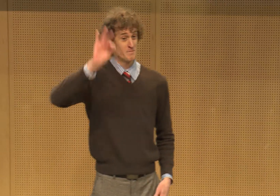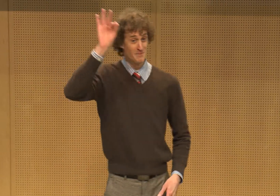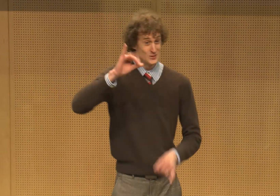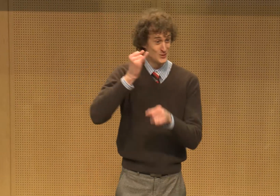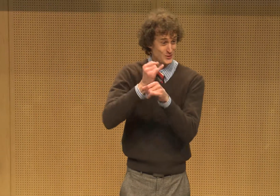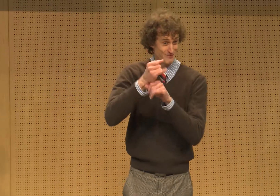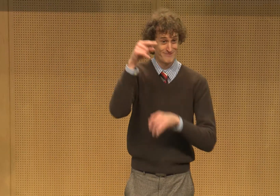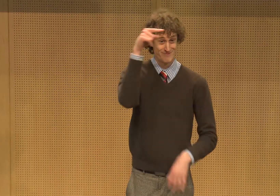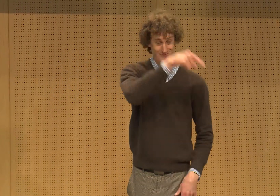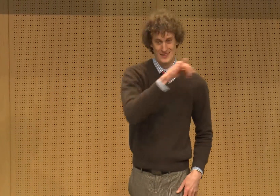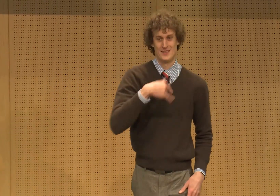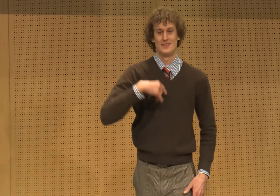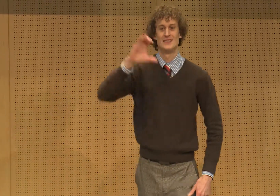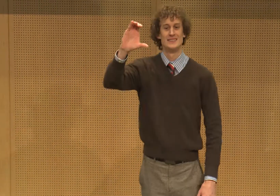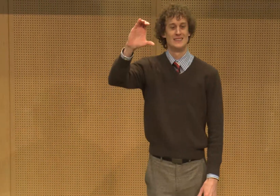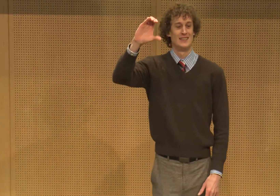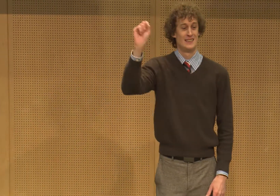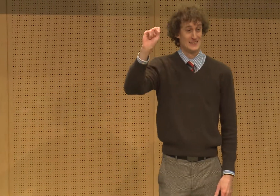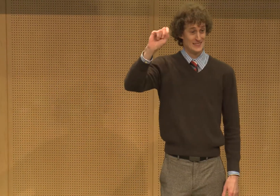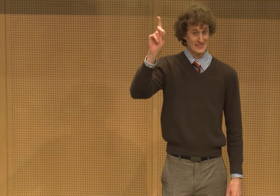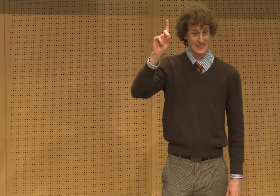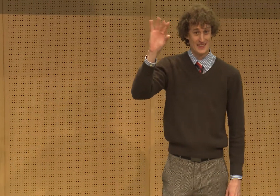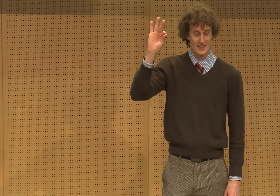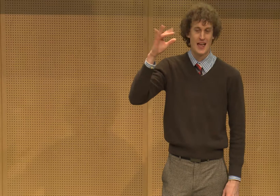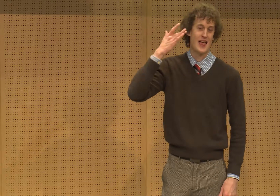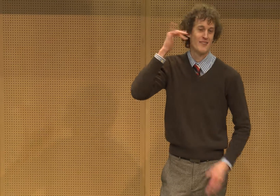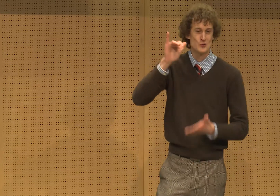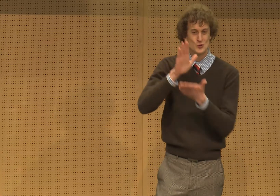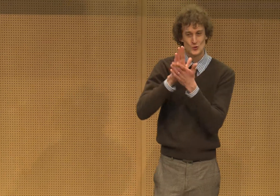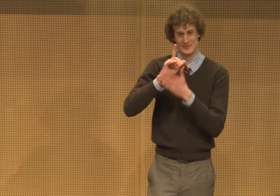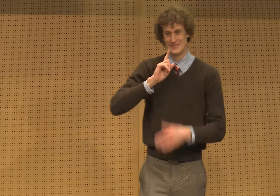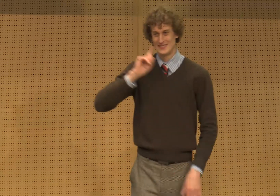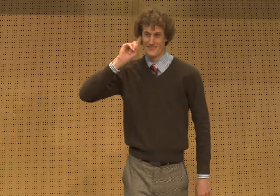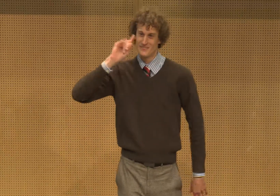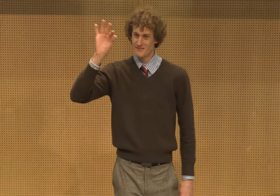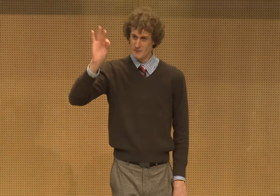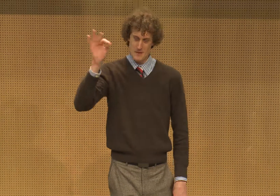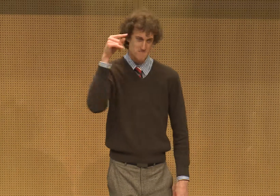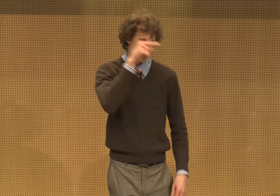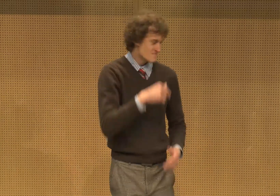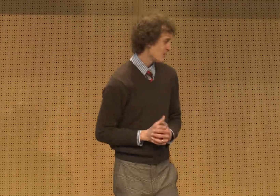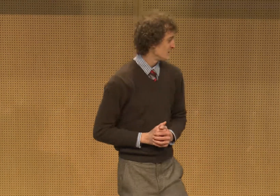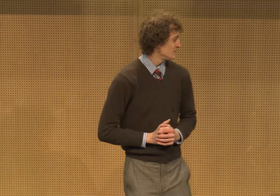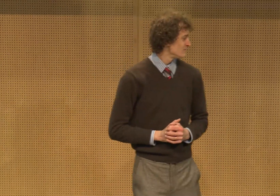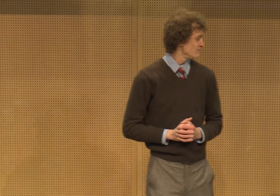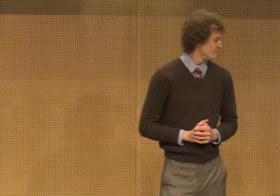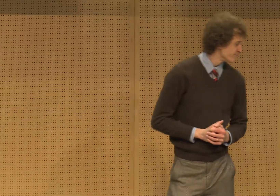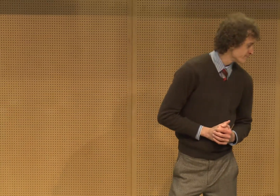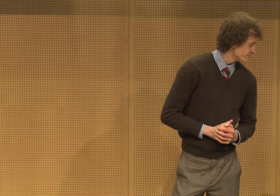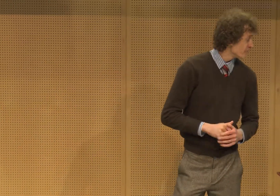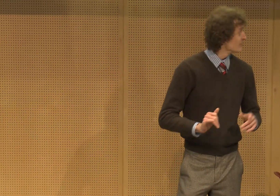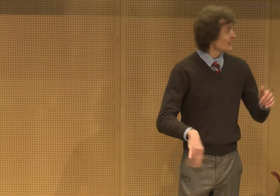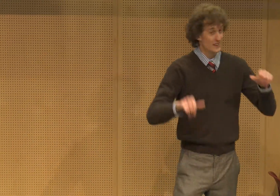This is called the Freemont School, CSDF, California School for the Deaf in Freemont.